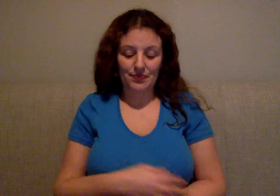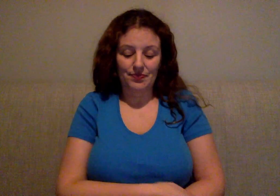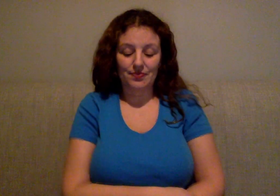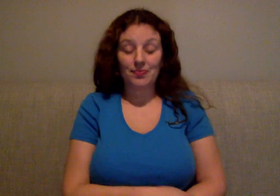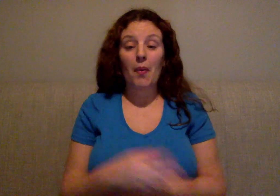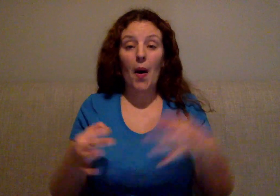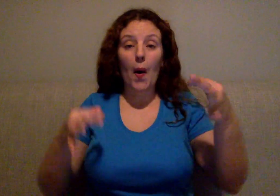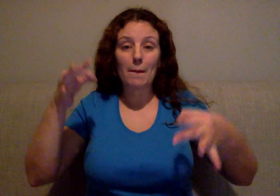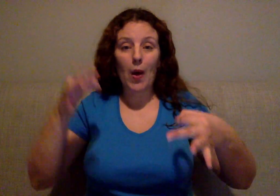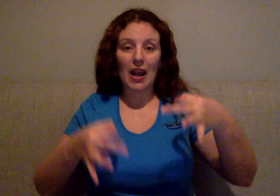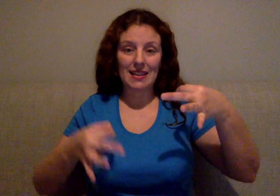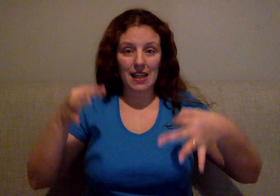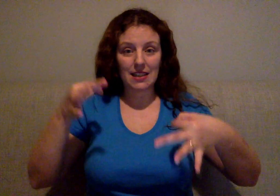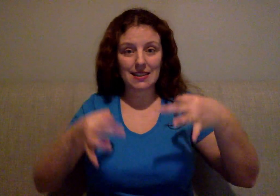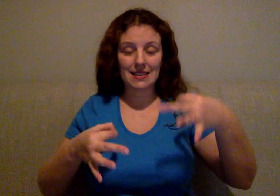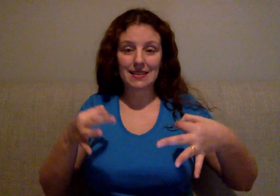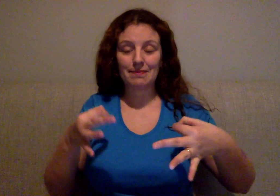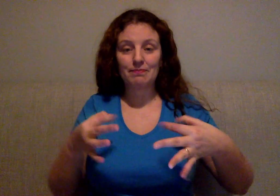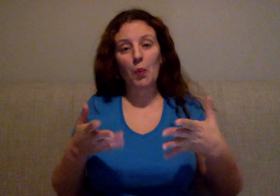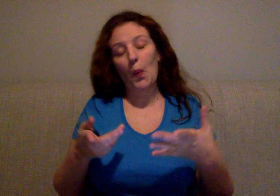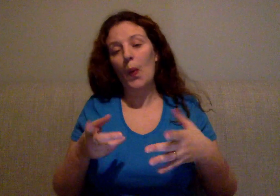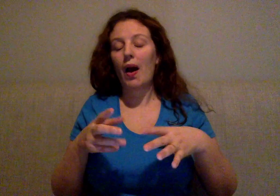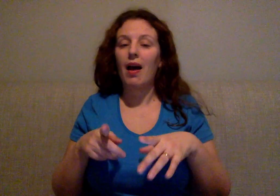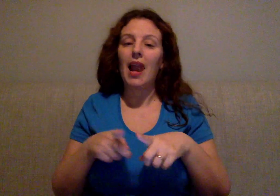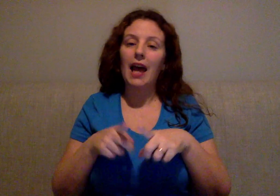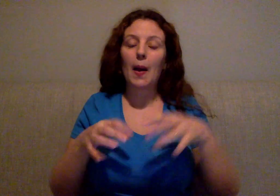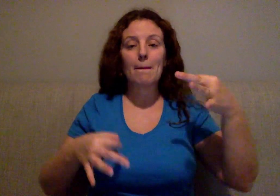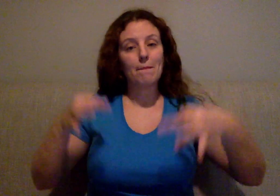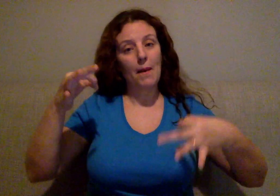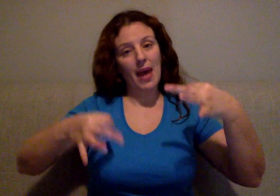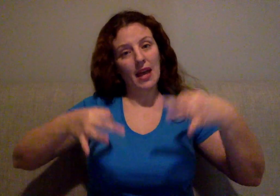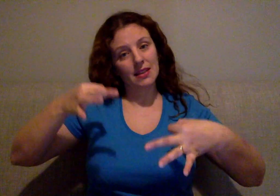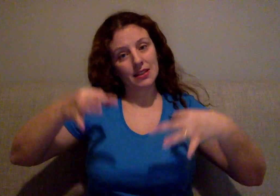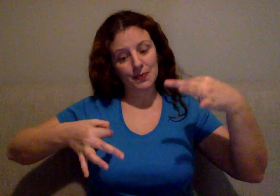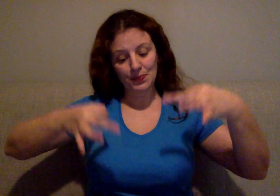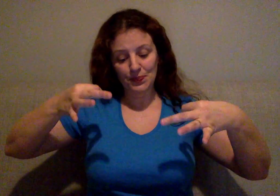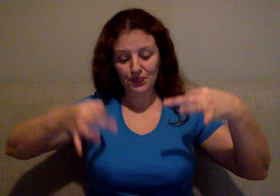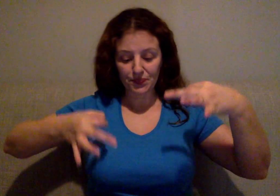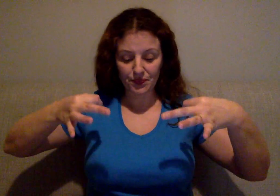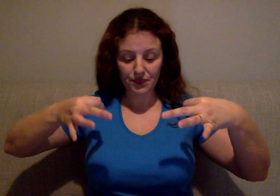POLITICS and PUPPET